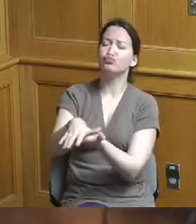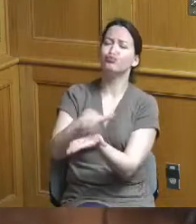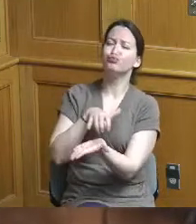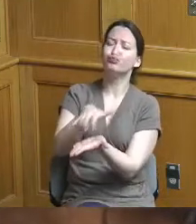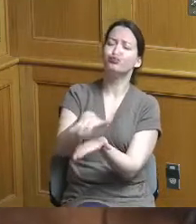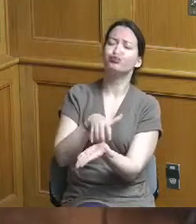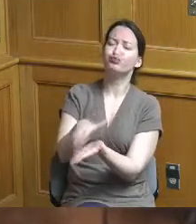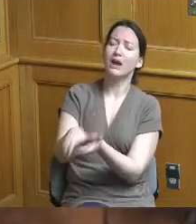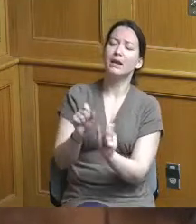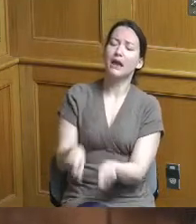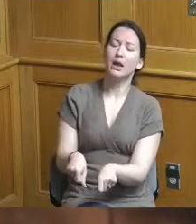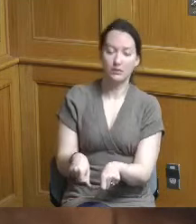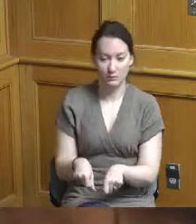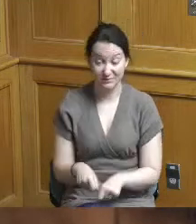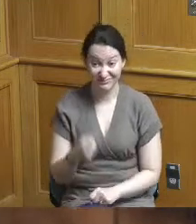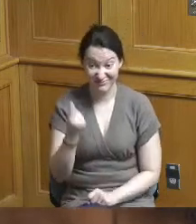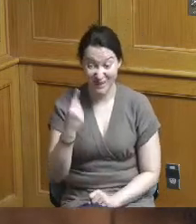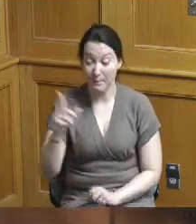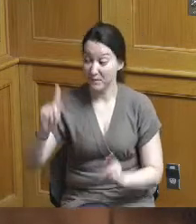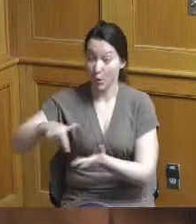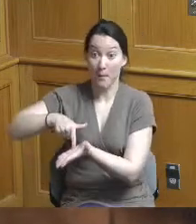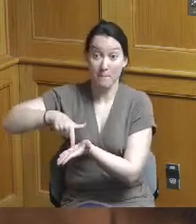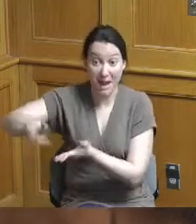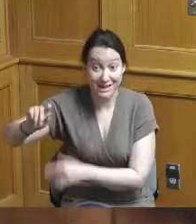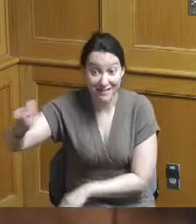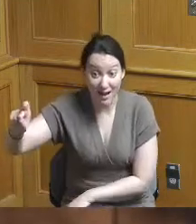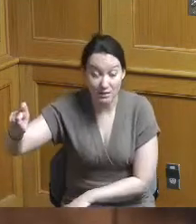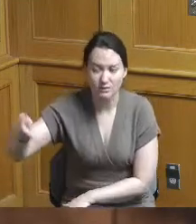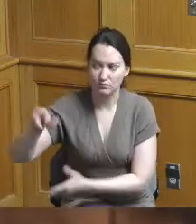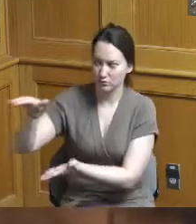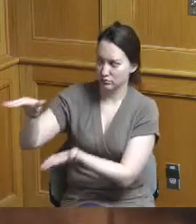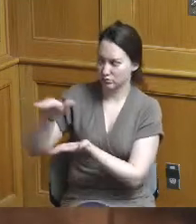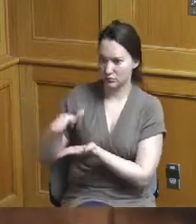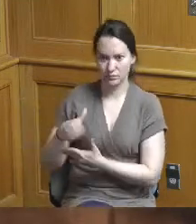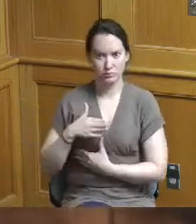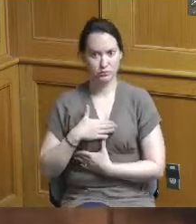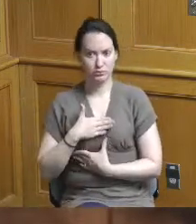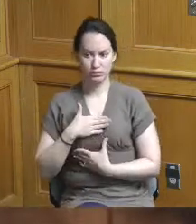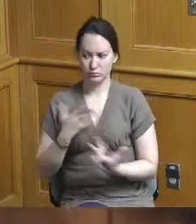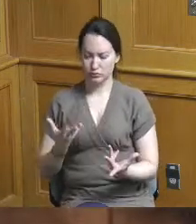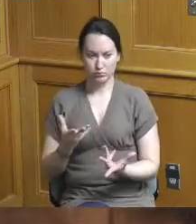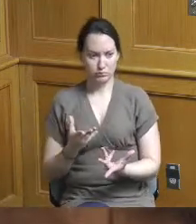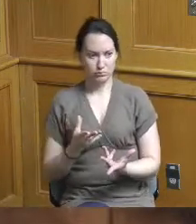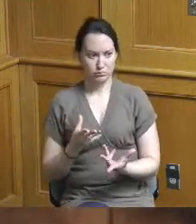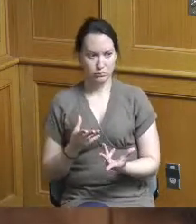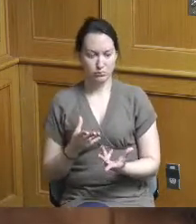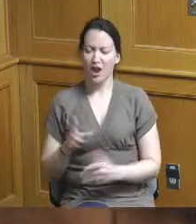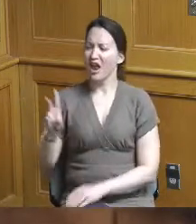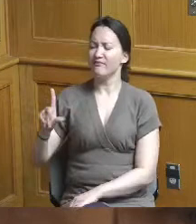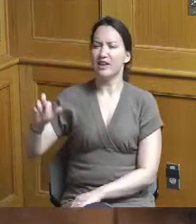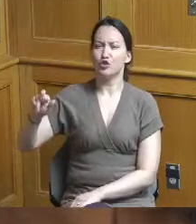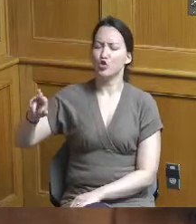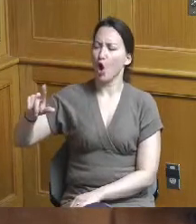but it's coming from the taxpayers so my thing was not so much that Vandercar should not get